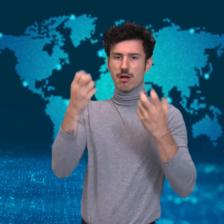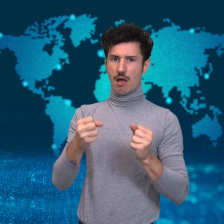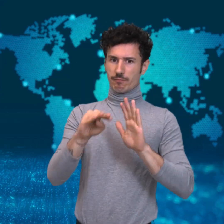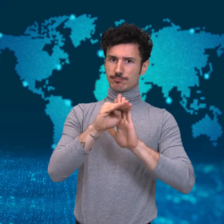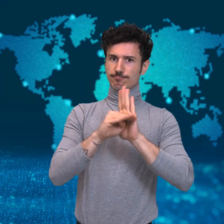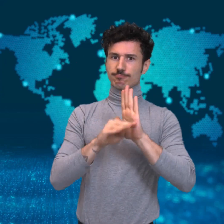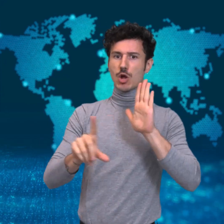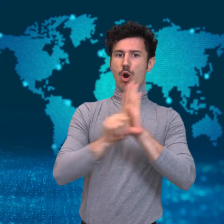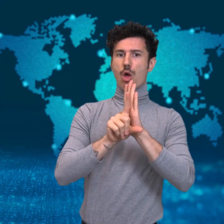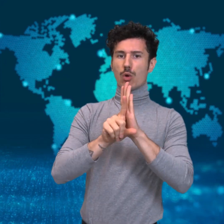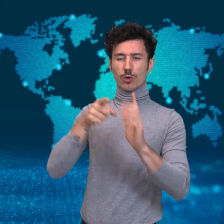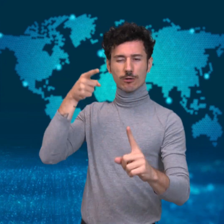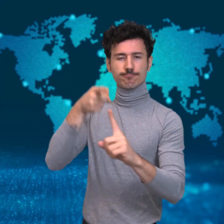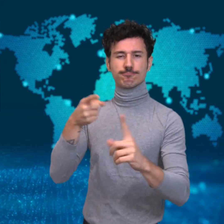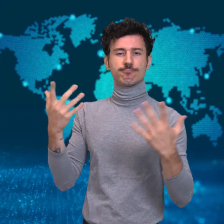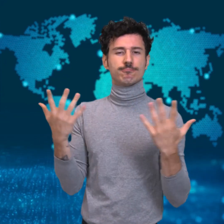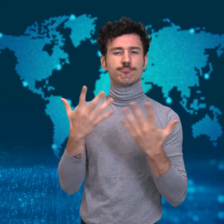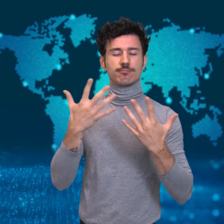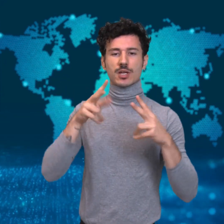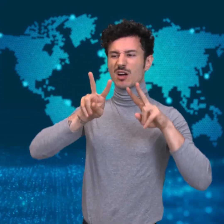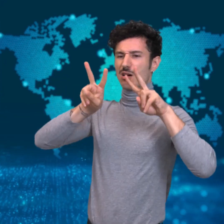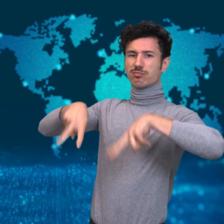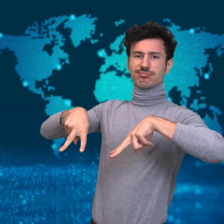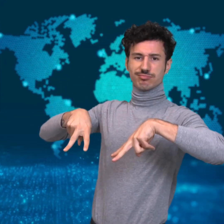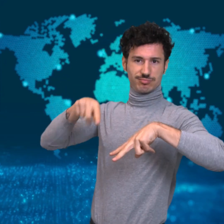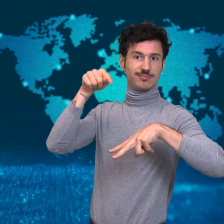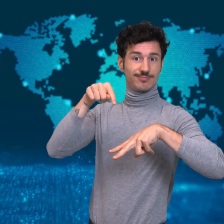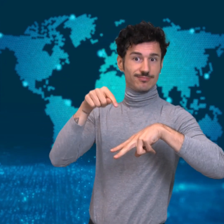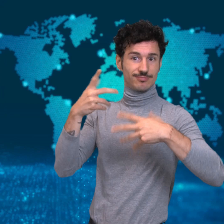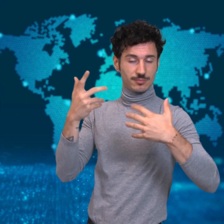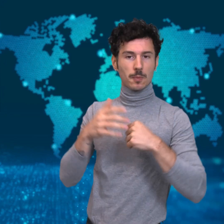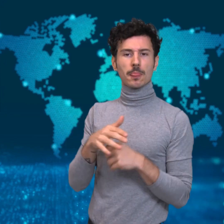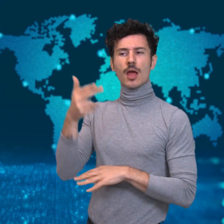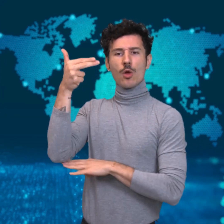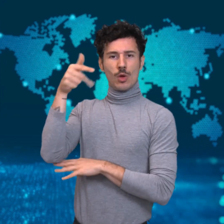Since Thailand has harsh defamation laws,